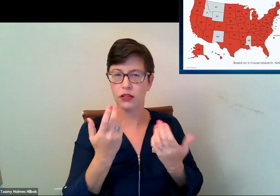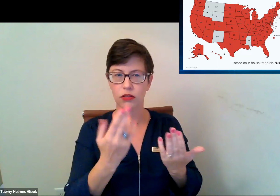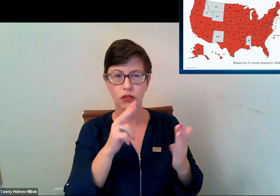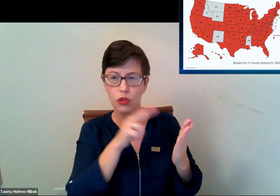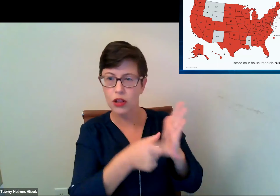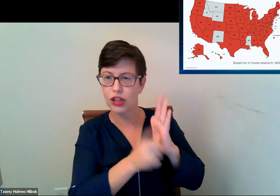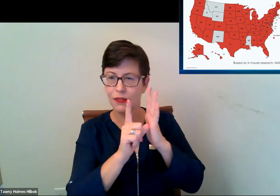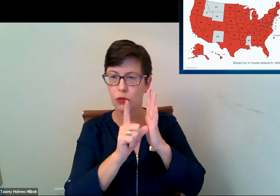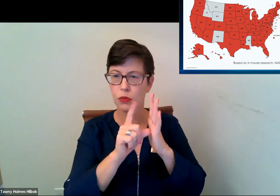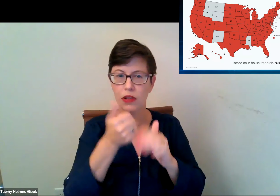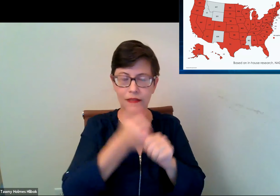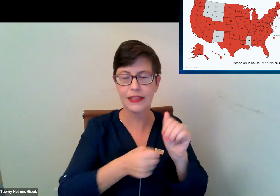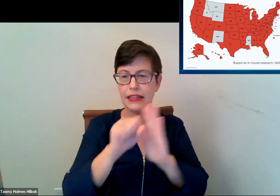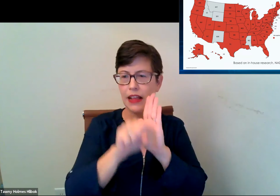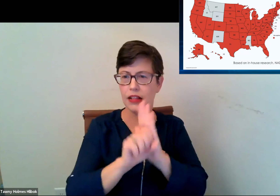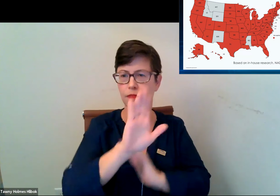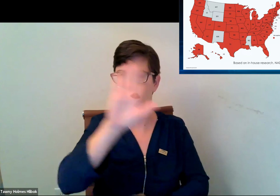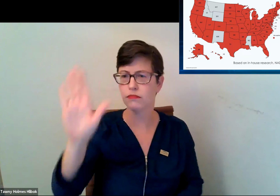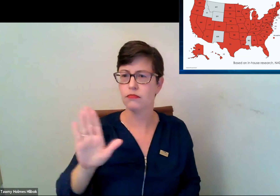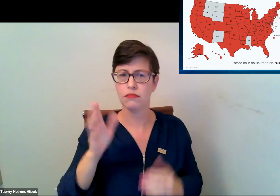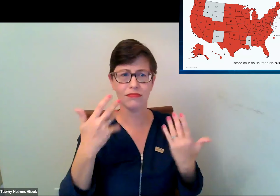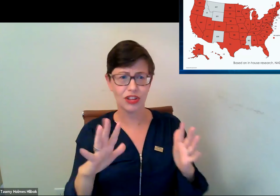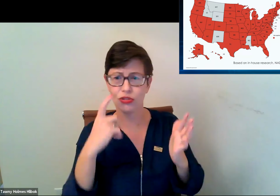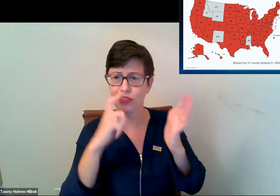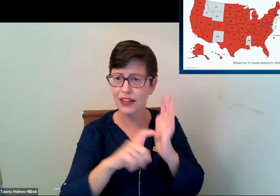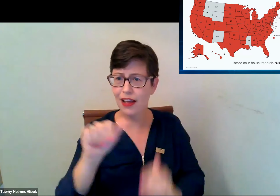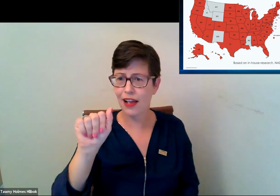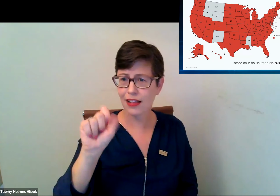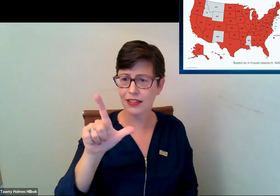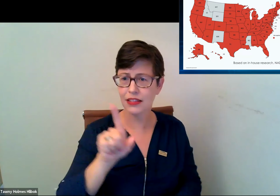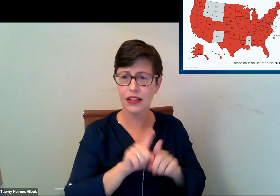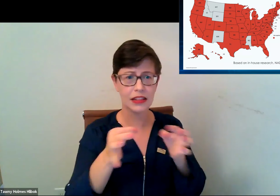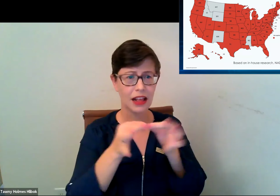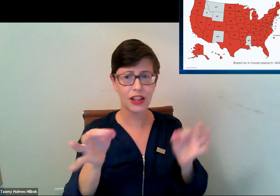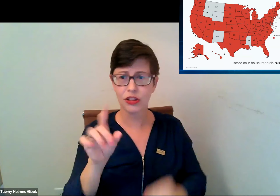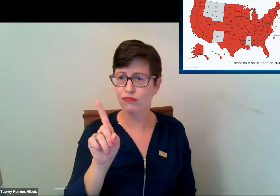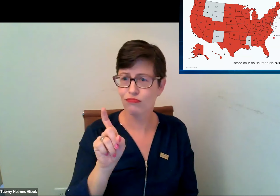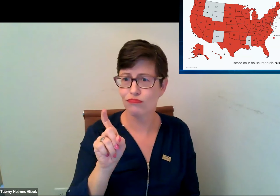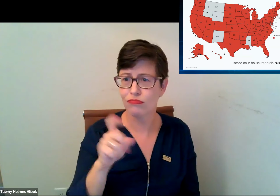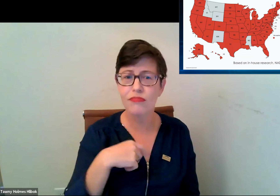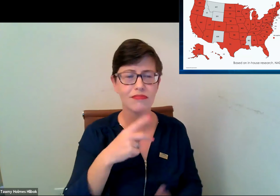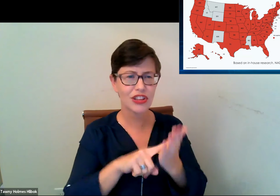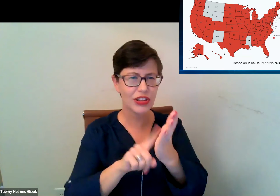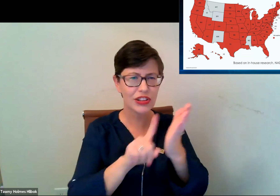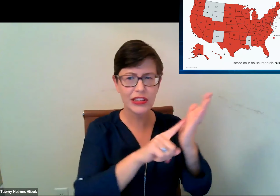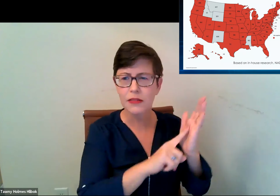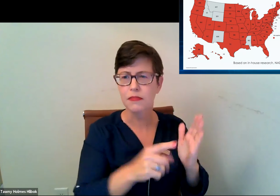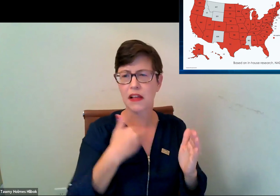2016 there was a review of each State and which states recognized asl as a language.